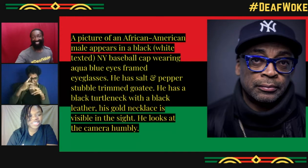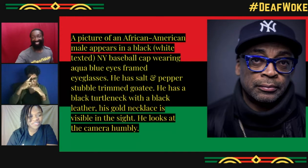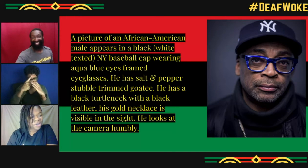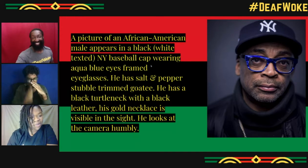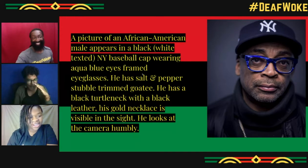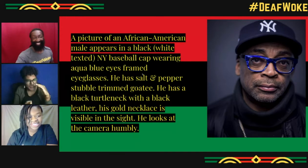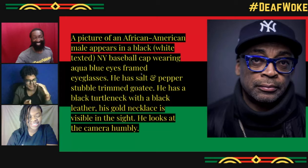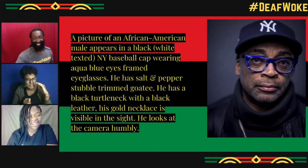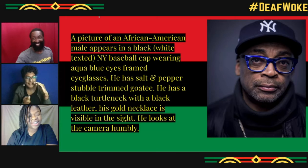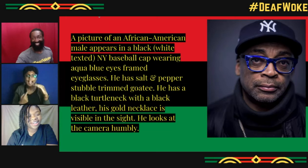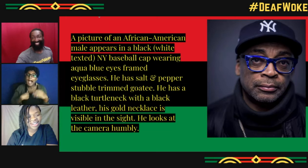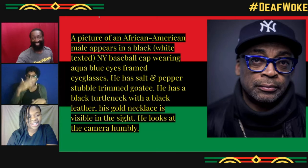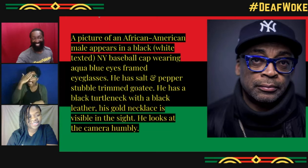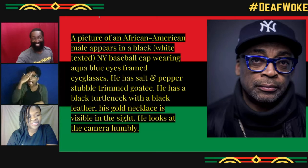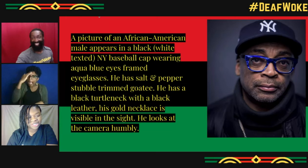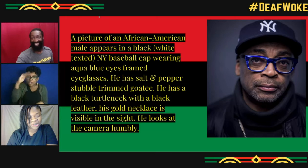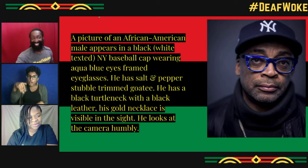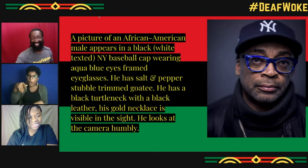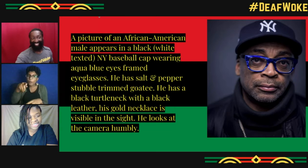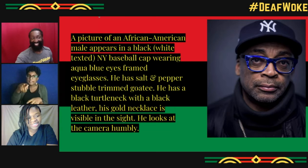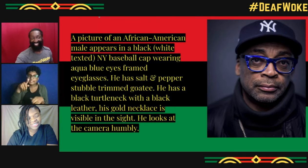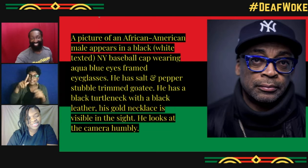but I know he's a filmmaker he's done a lot of films.